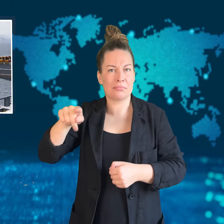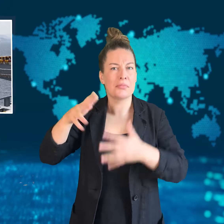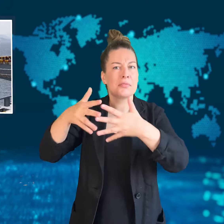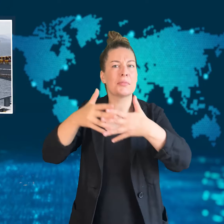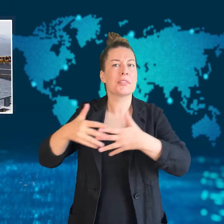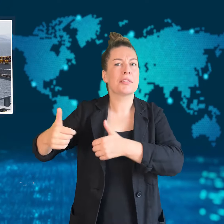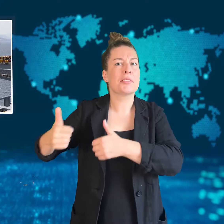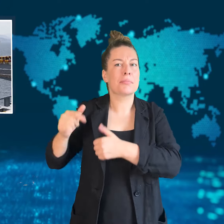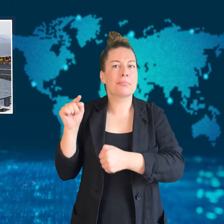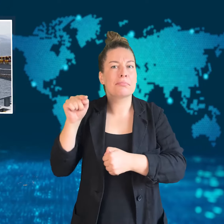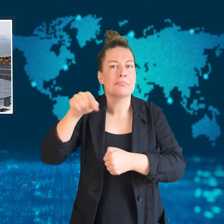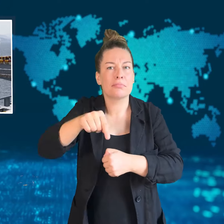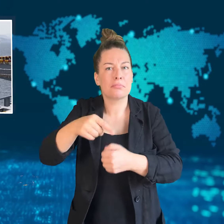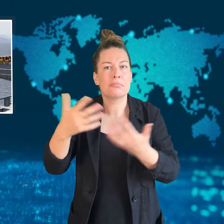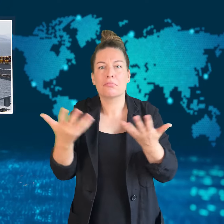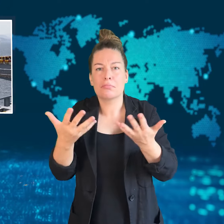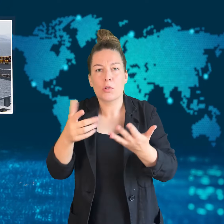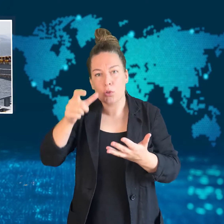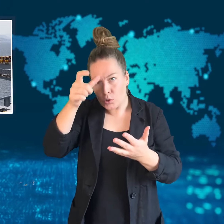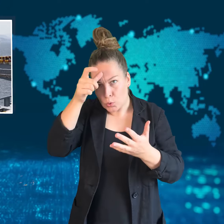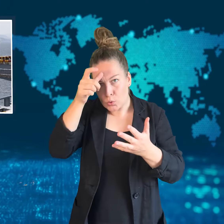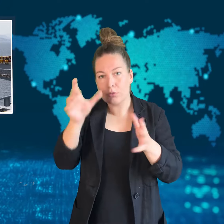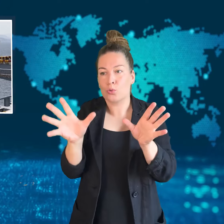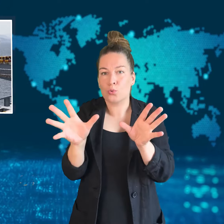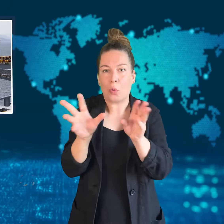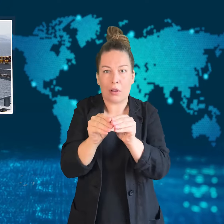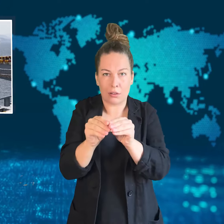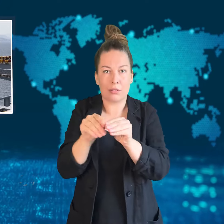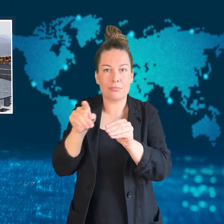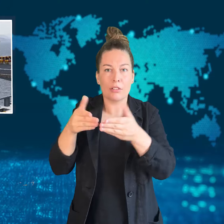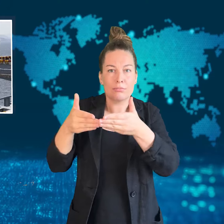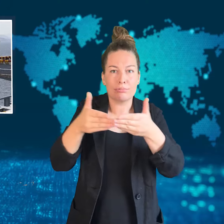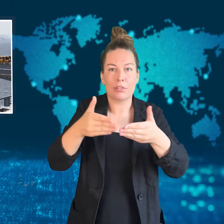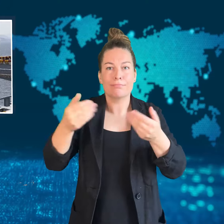The USS Wasp had arrived at the port following joint exercises with